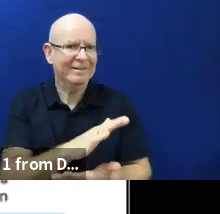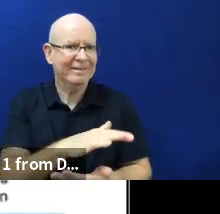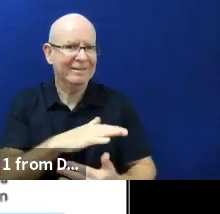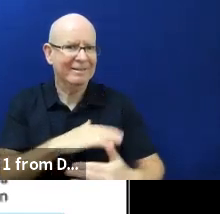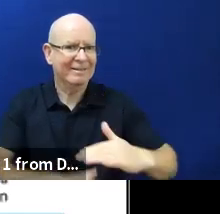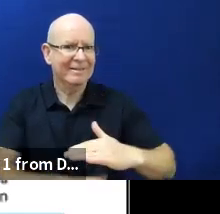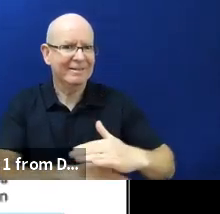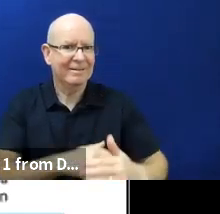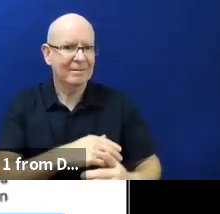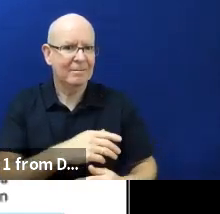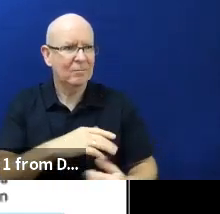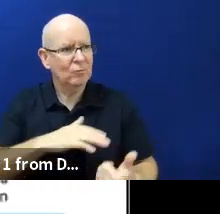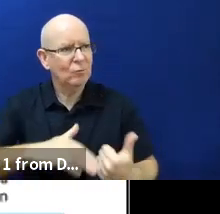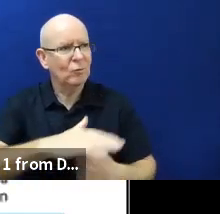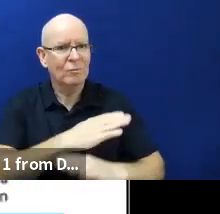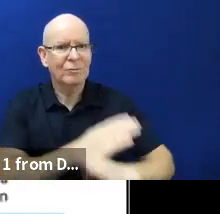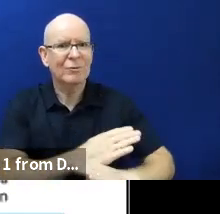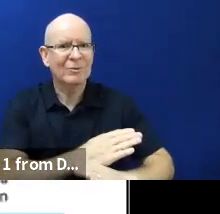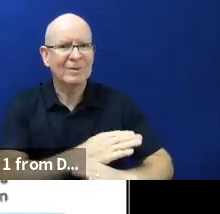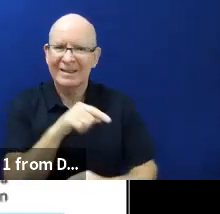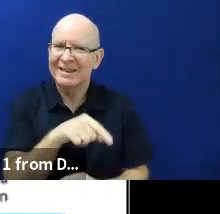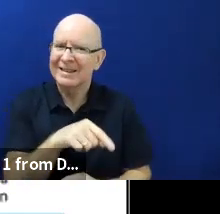themselves in line with the convention on the rights of persons with disabilities.